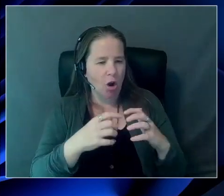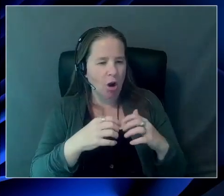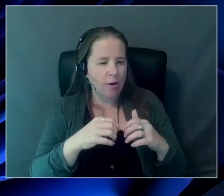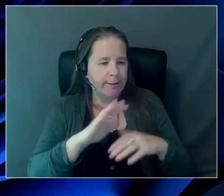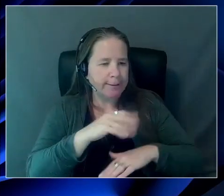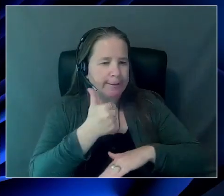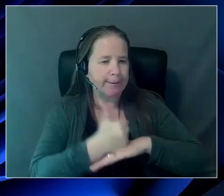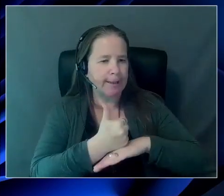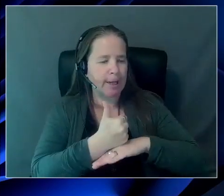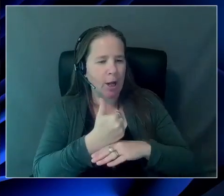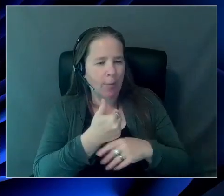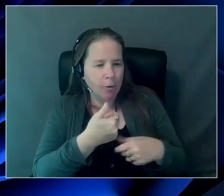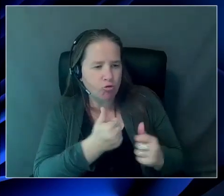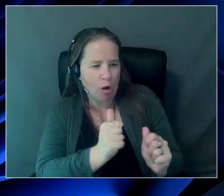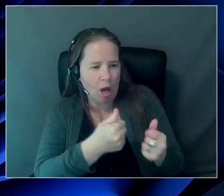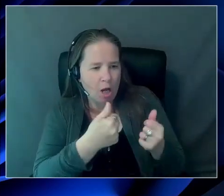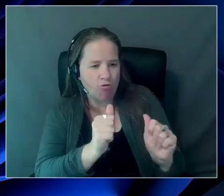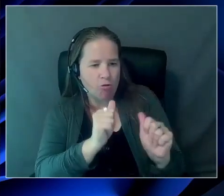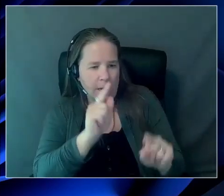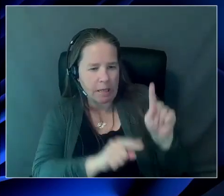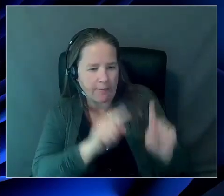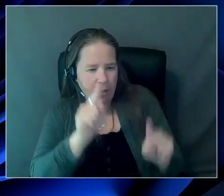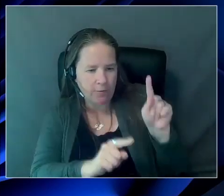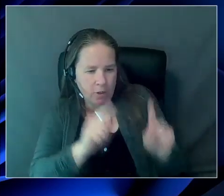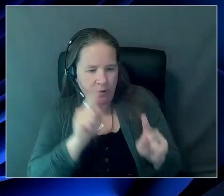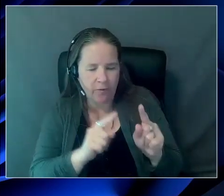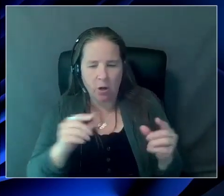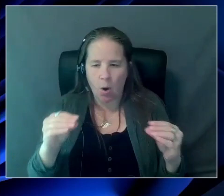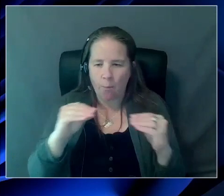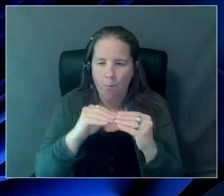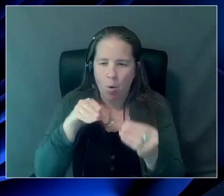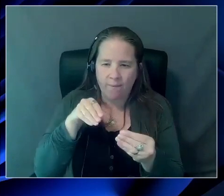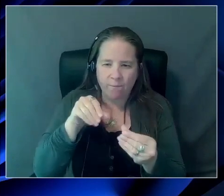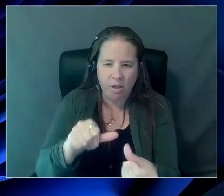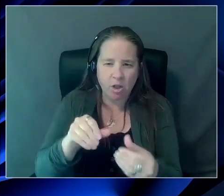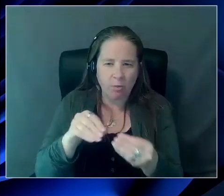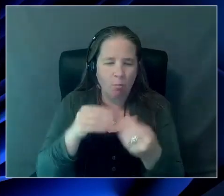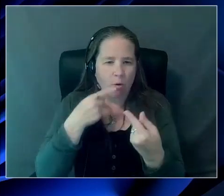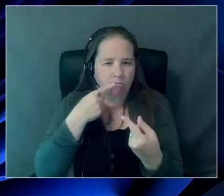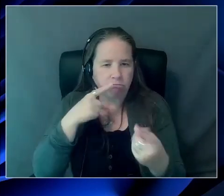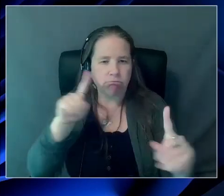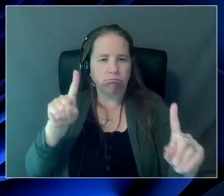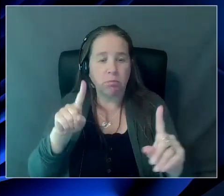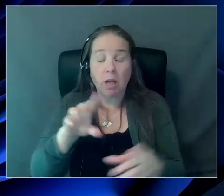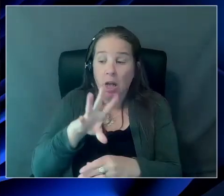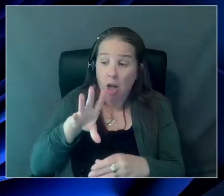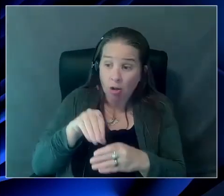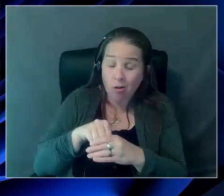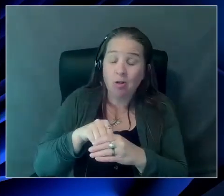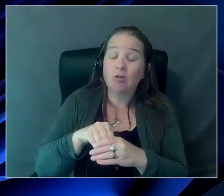So we are definitely focused on making it more efficient. That includes, again, the observation that sometimes.